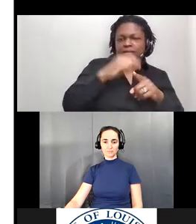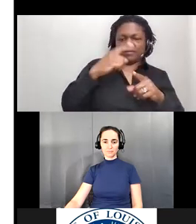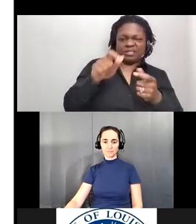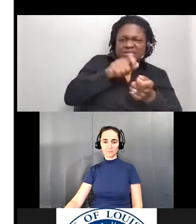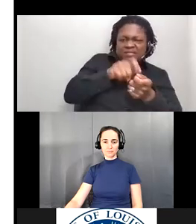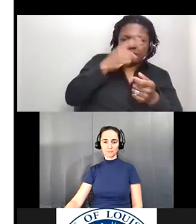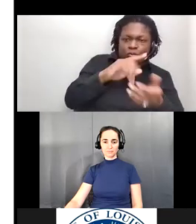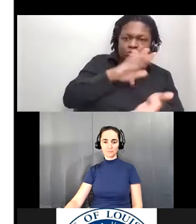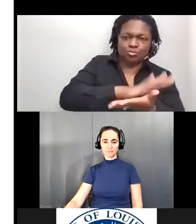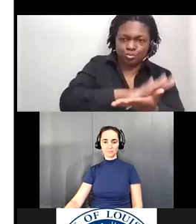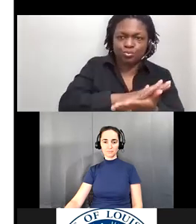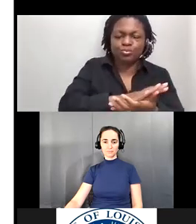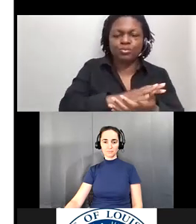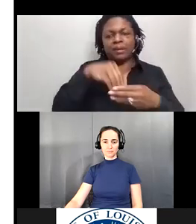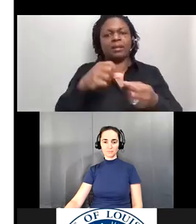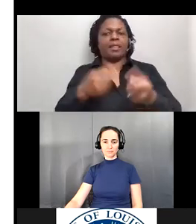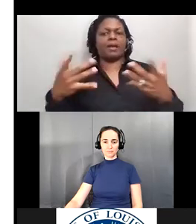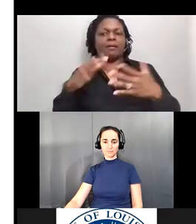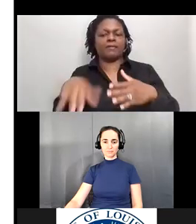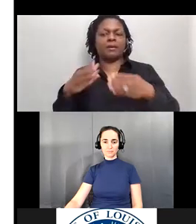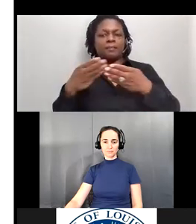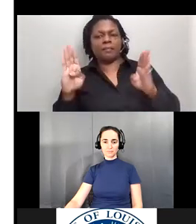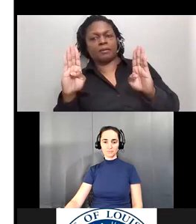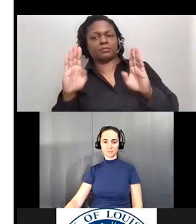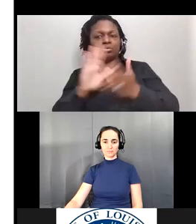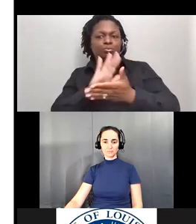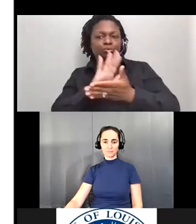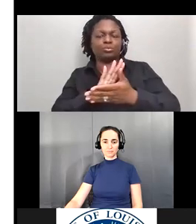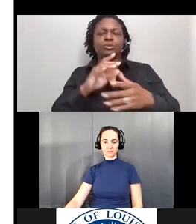schools, and some private schools as well so just keep that in mind get everybody on